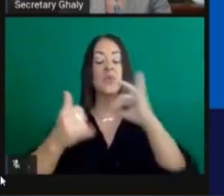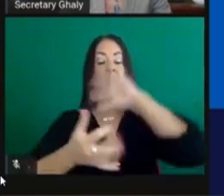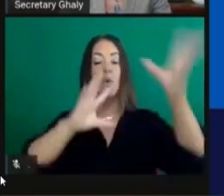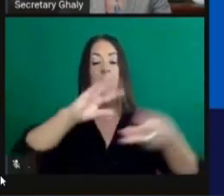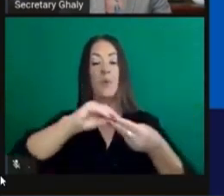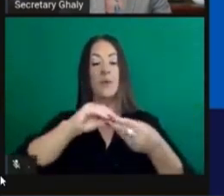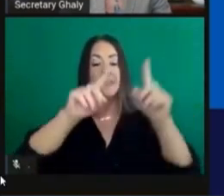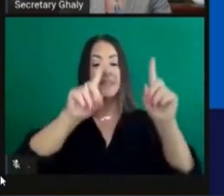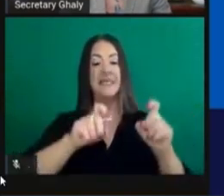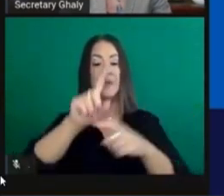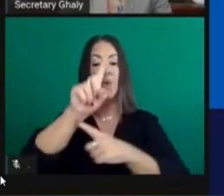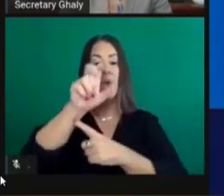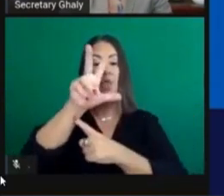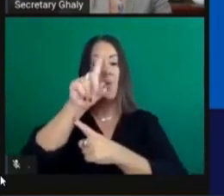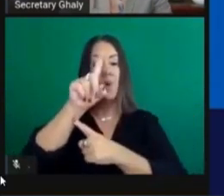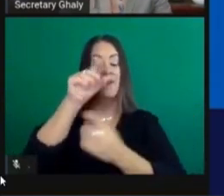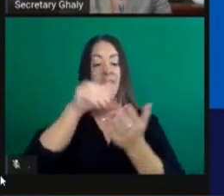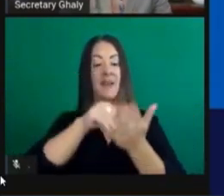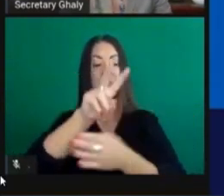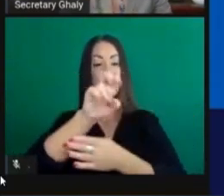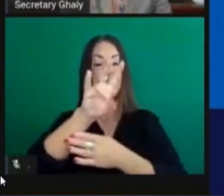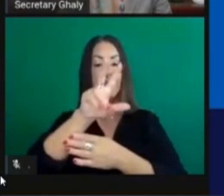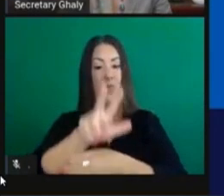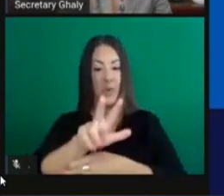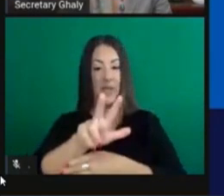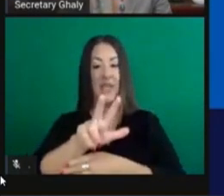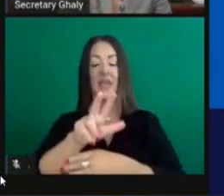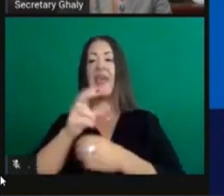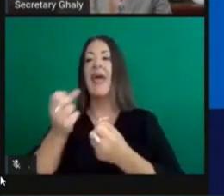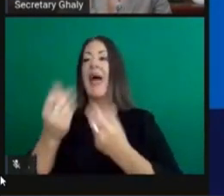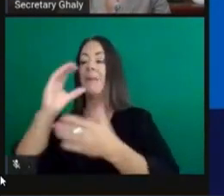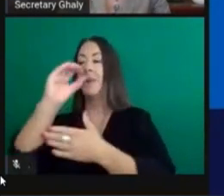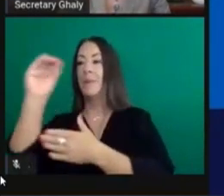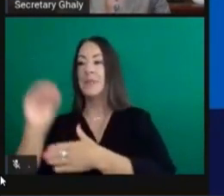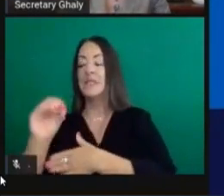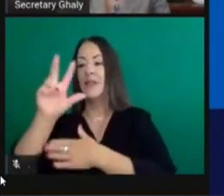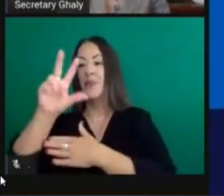AND OUR SEVEN-DAY AVERAGE IS 247,000 CASES.